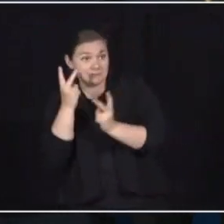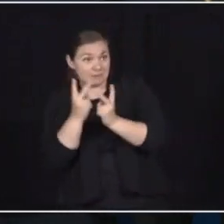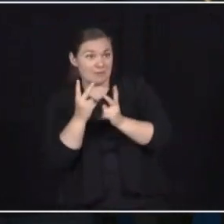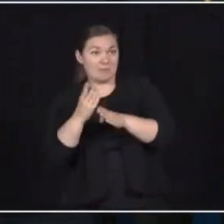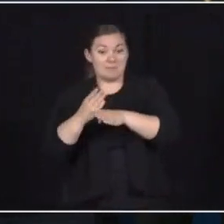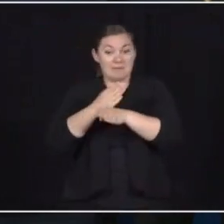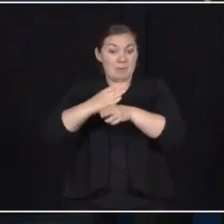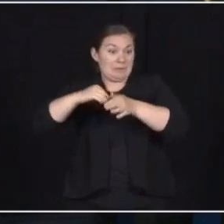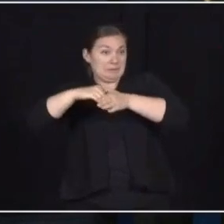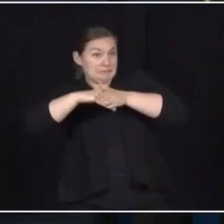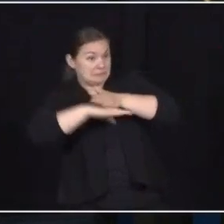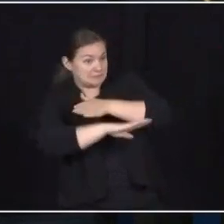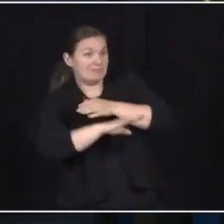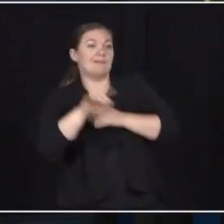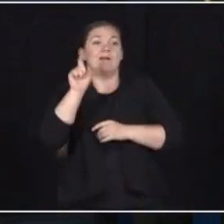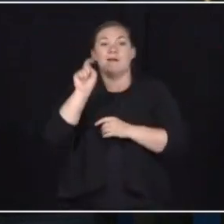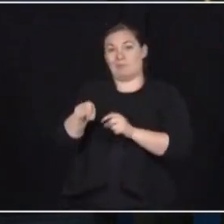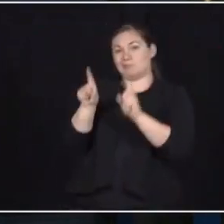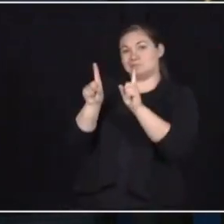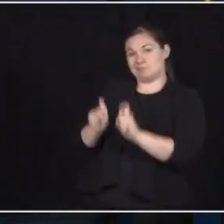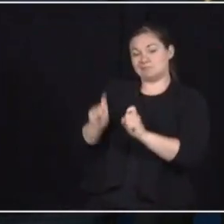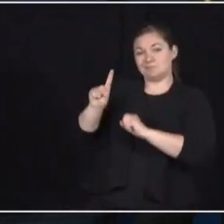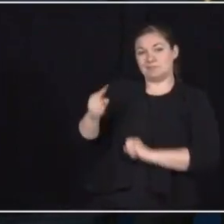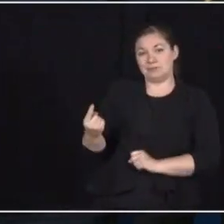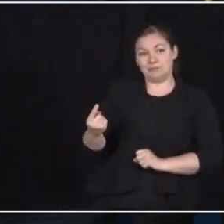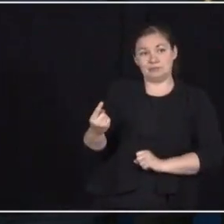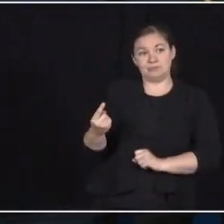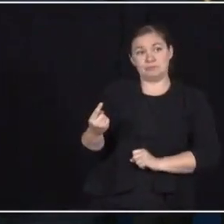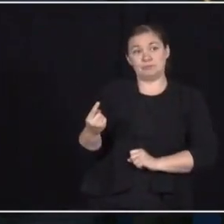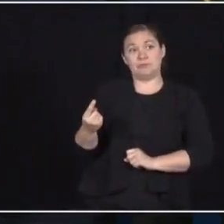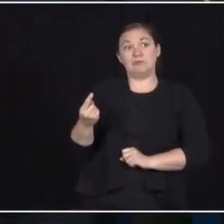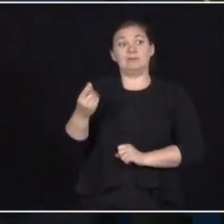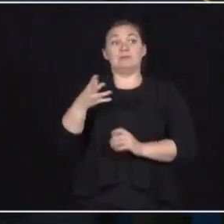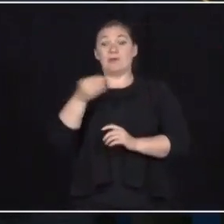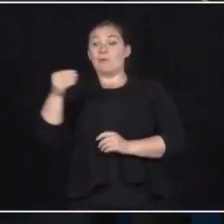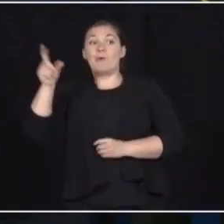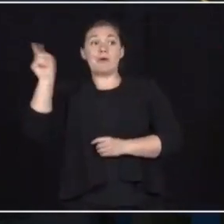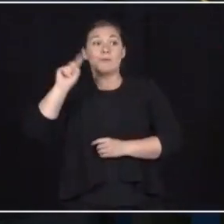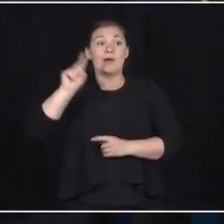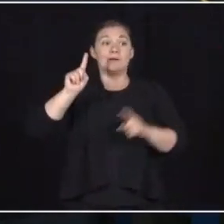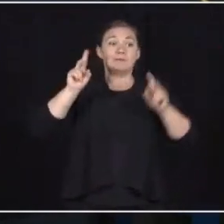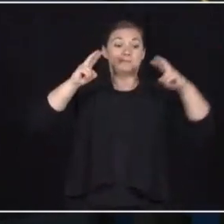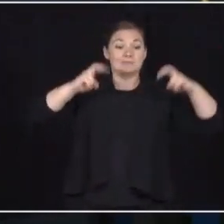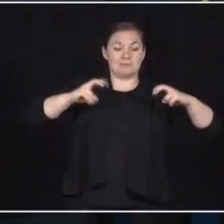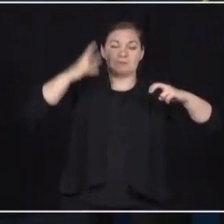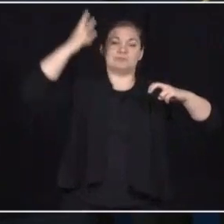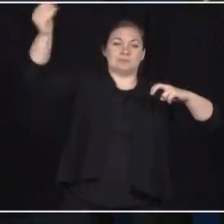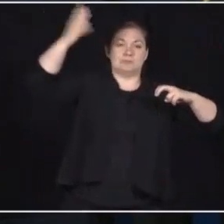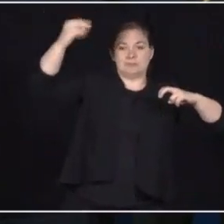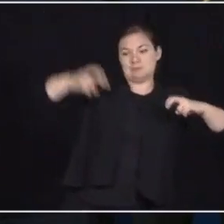people get tested before they visit. 10 members are being done out of door, so